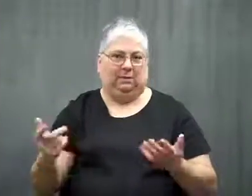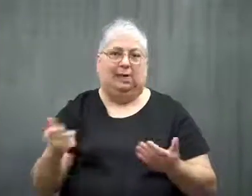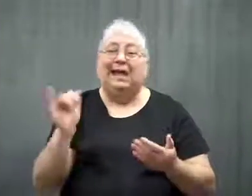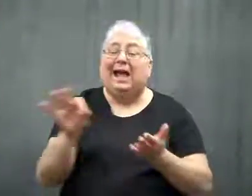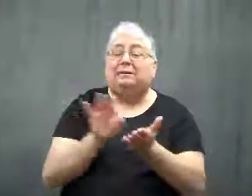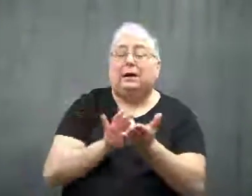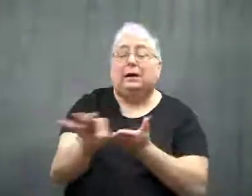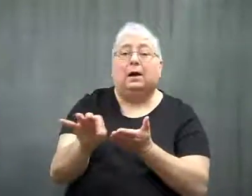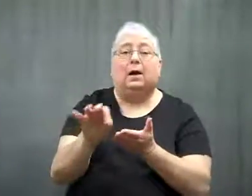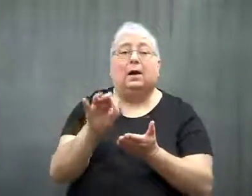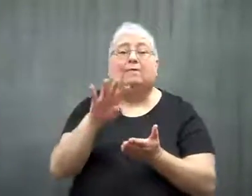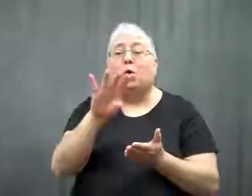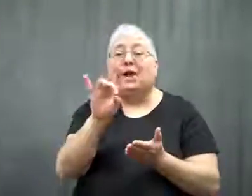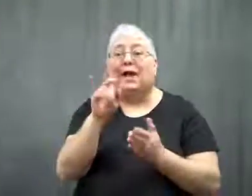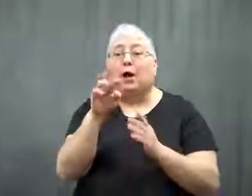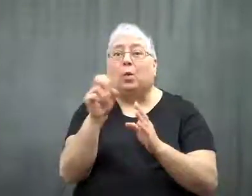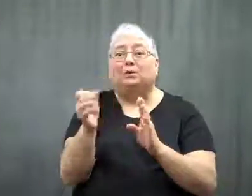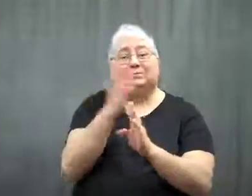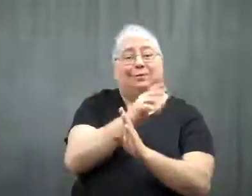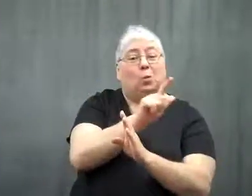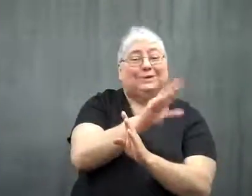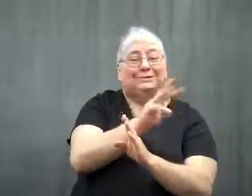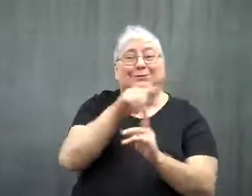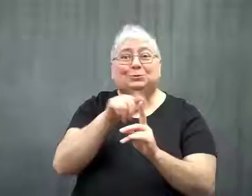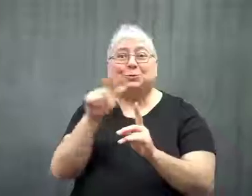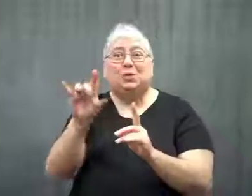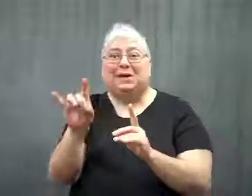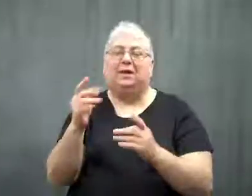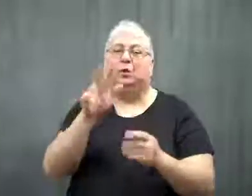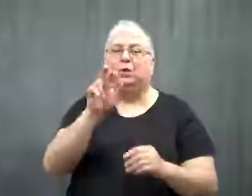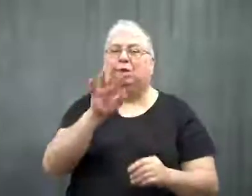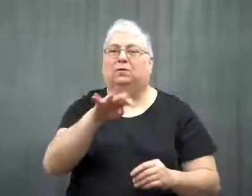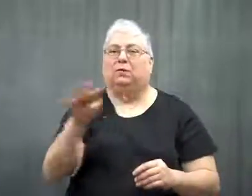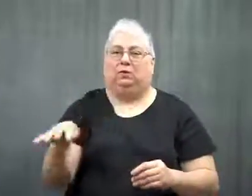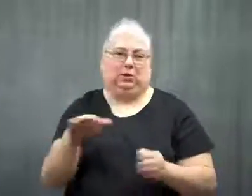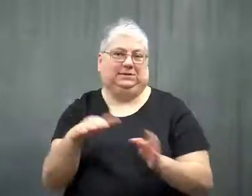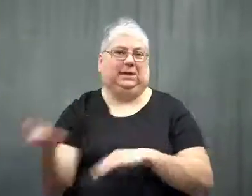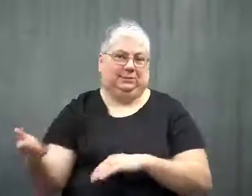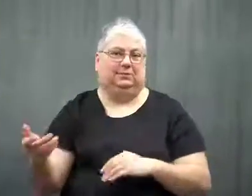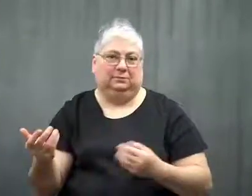In the 48 hour period from the 26th to the 28th, the total was 344 dead.